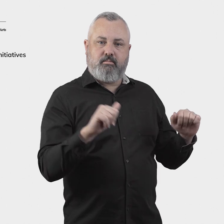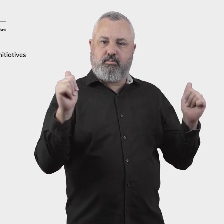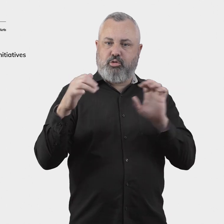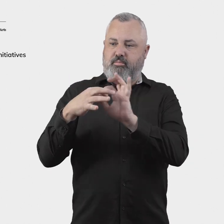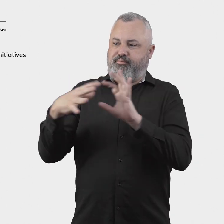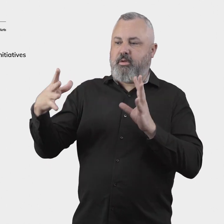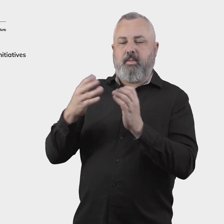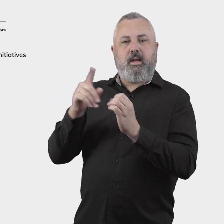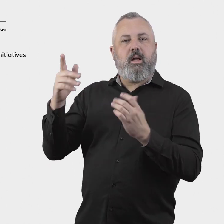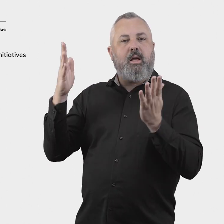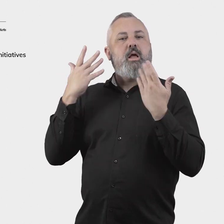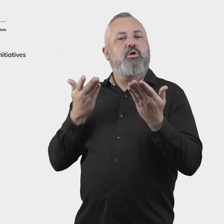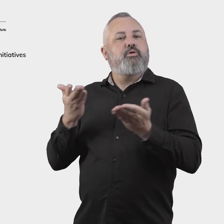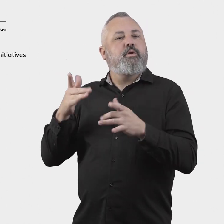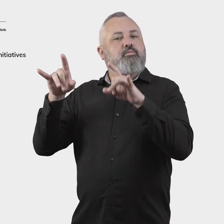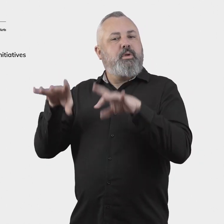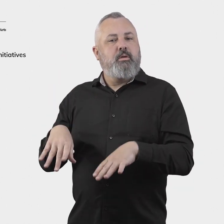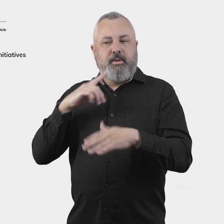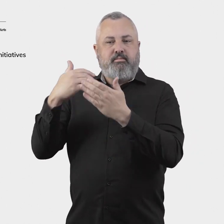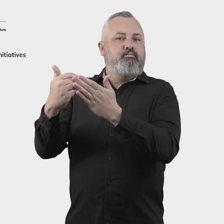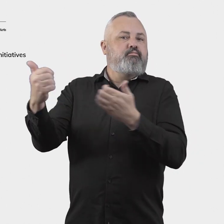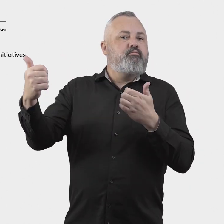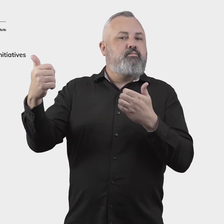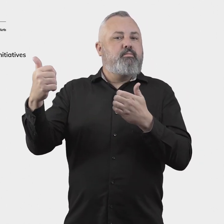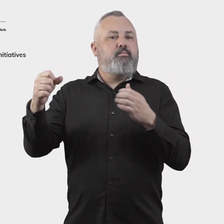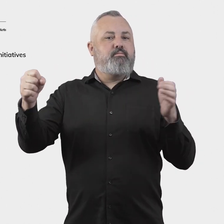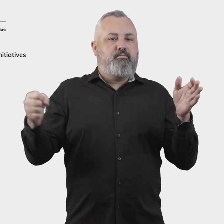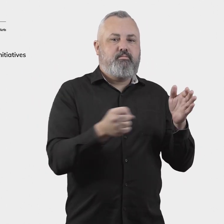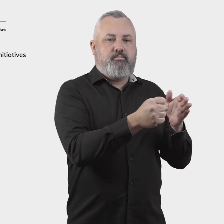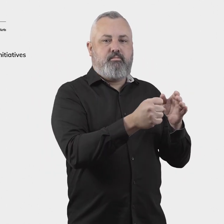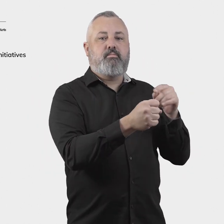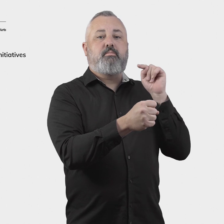The Australian Government will establish the Aircraft Noise Ombuds Scheme independently of